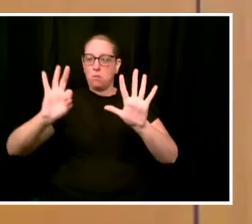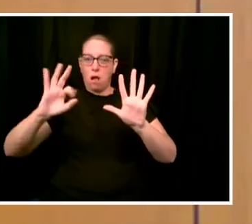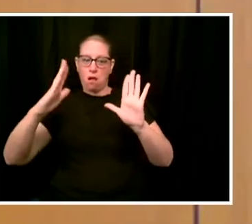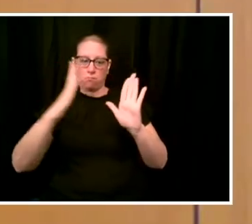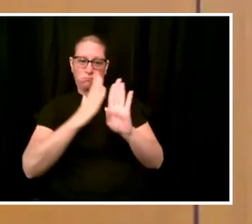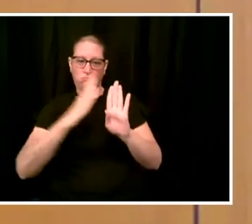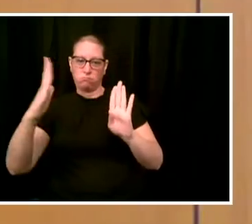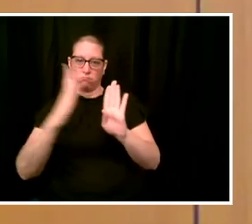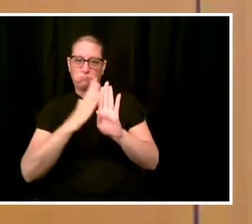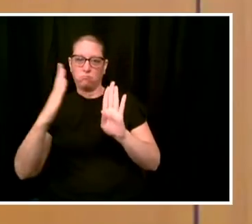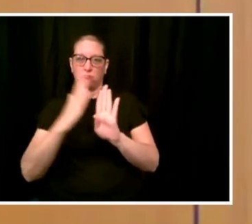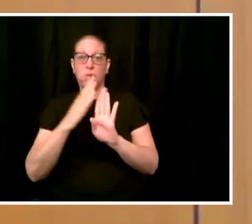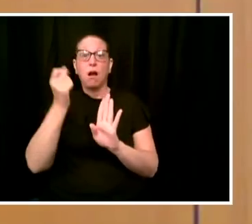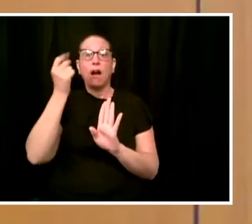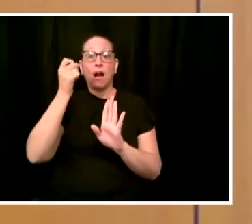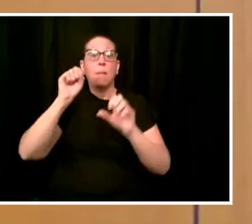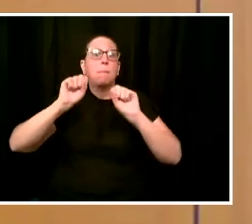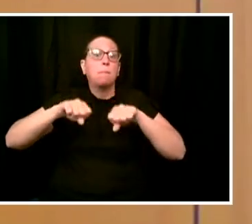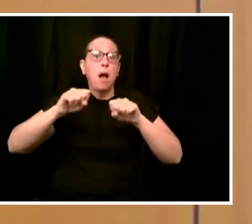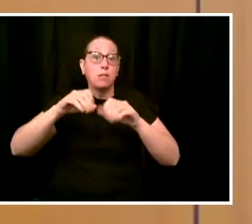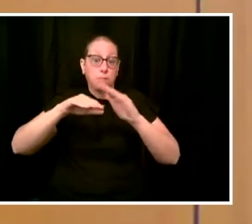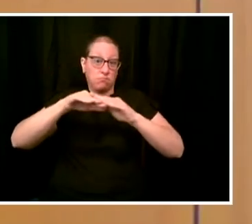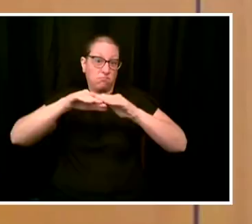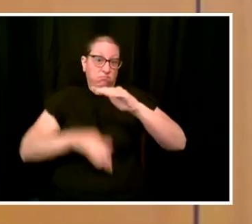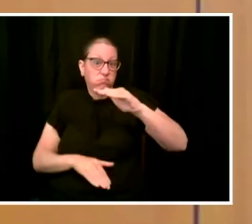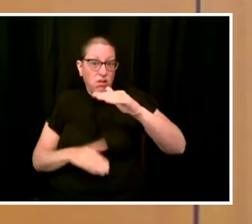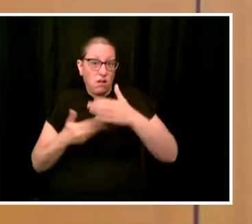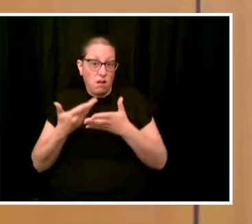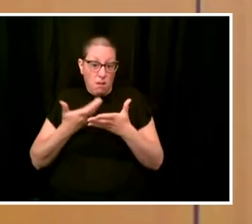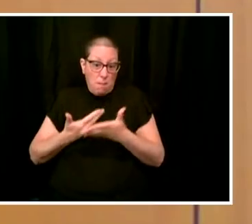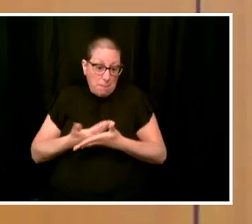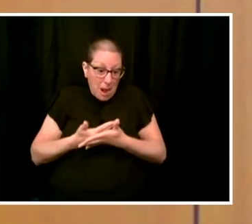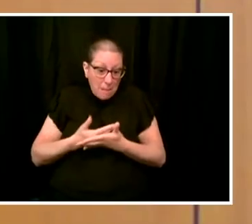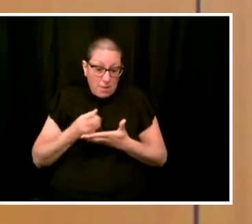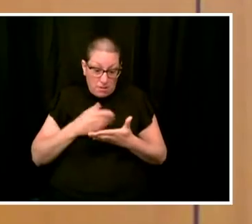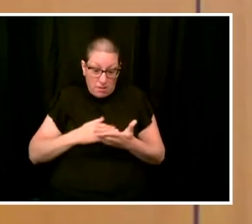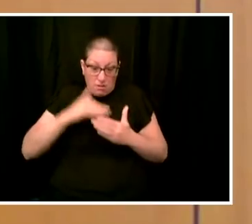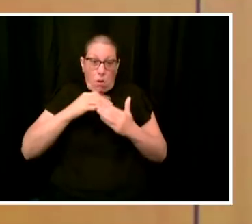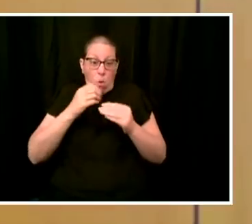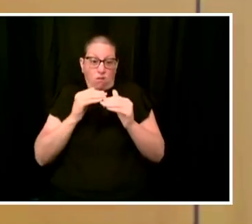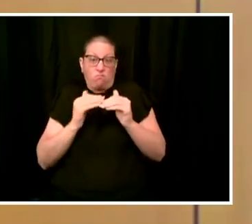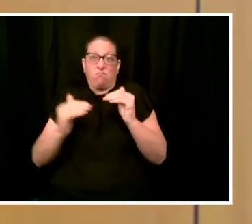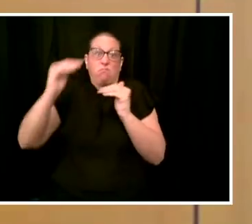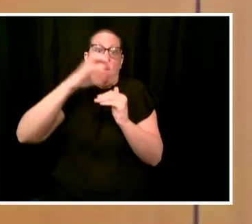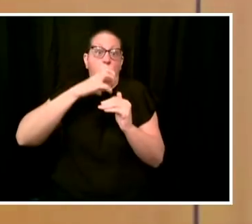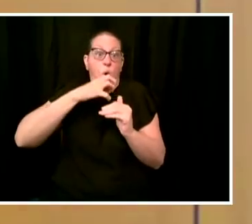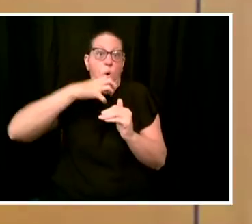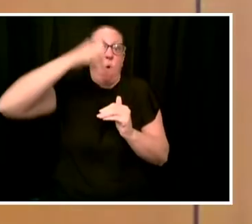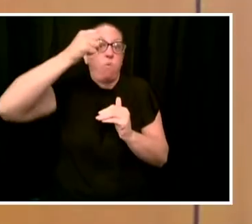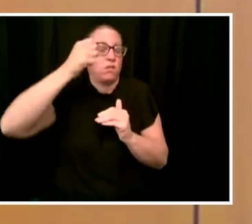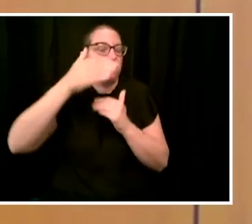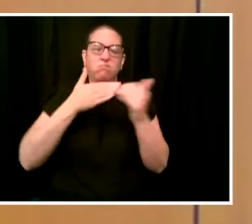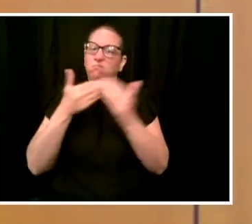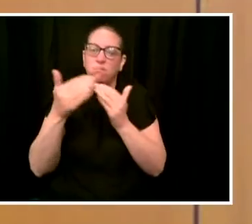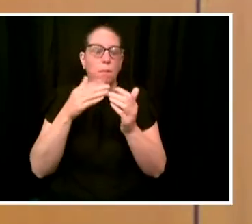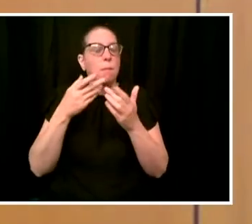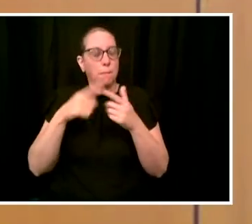AS WELL AS OLDER. LABORATORY SIGN OF INFLAMMATION